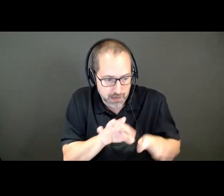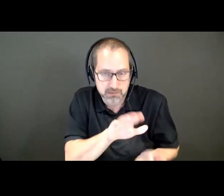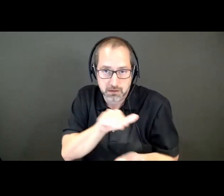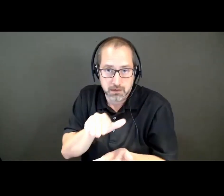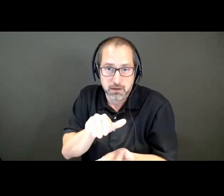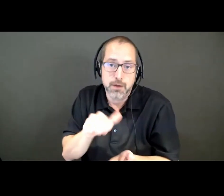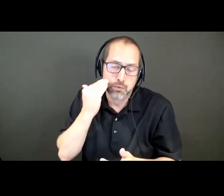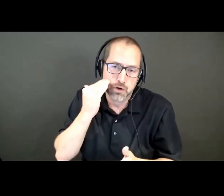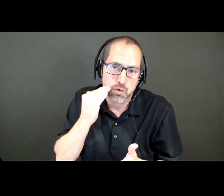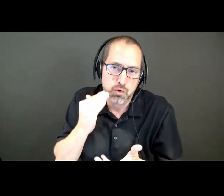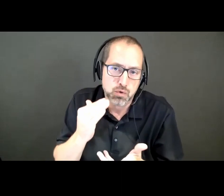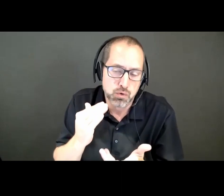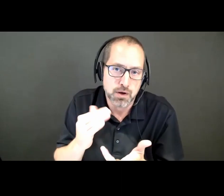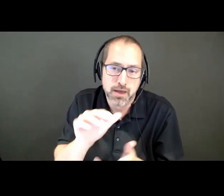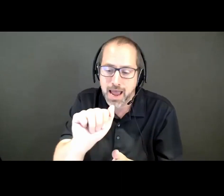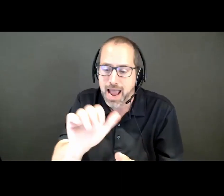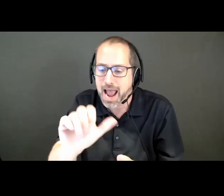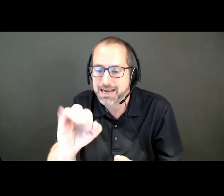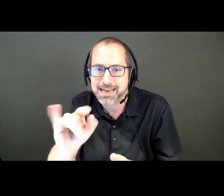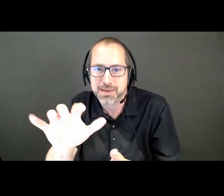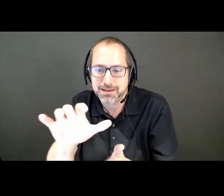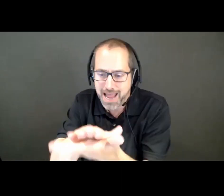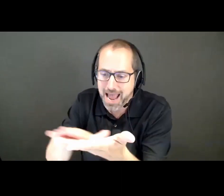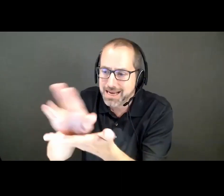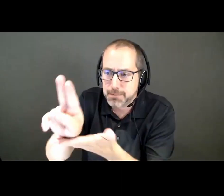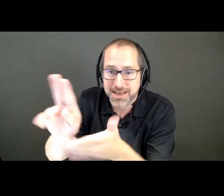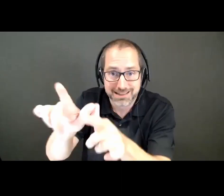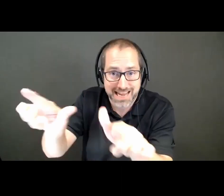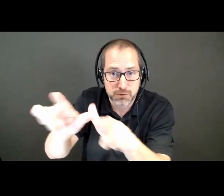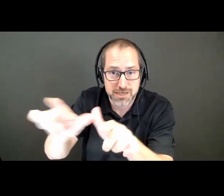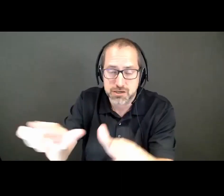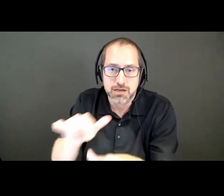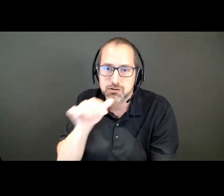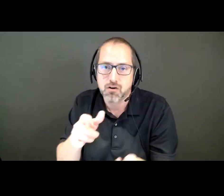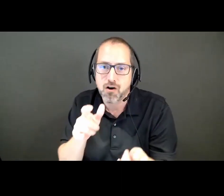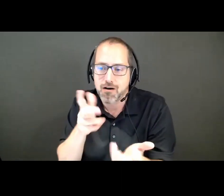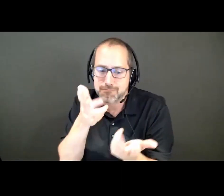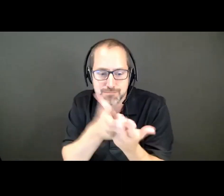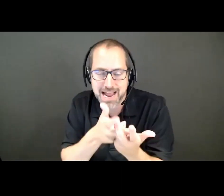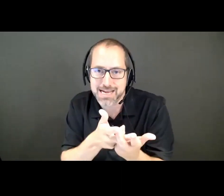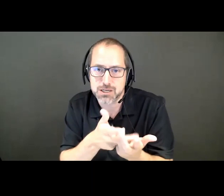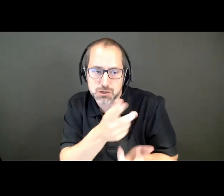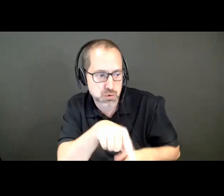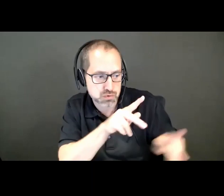know is very often not adapted to the stakeholders who we want to speak with, or who can make a